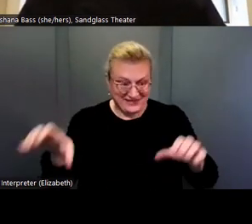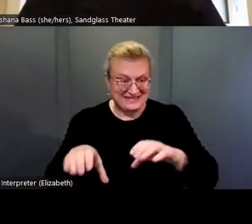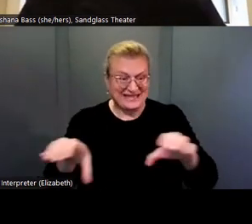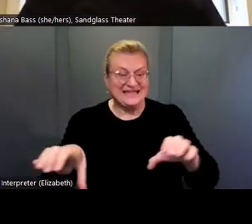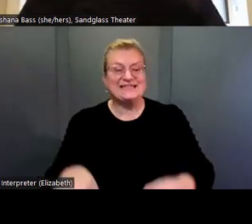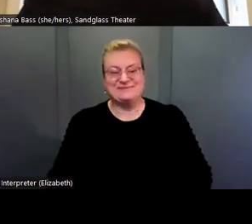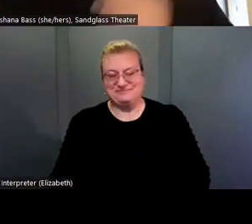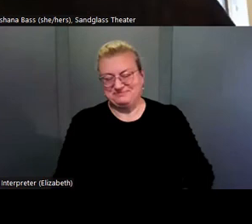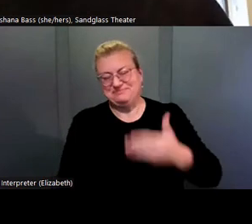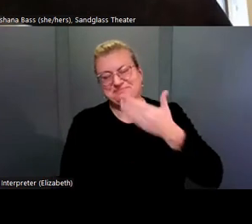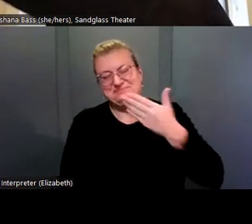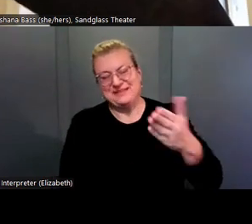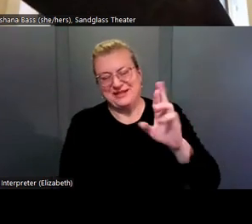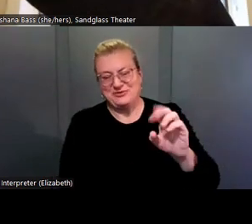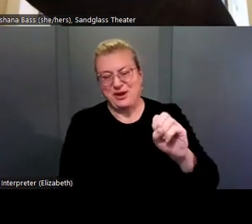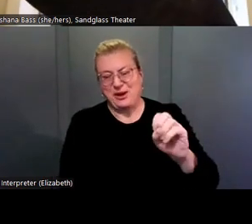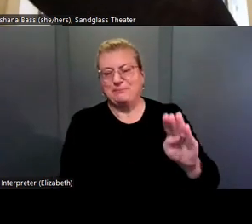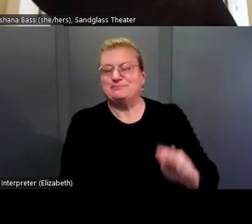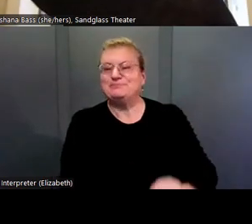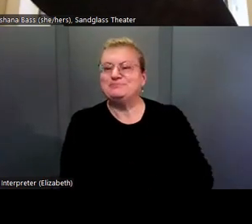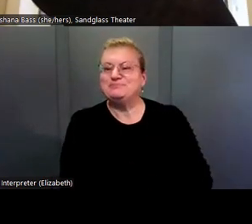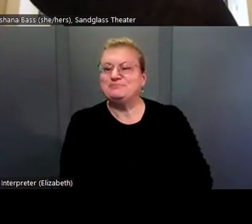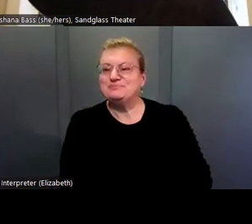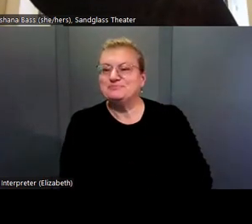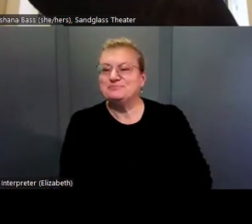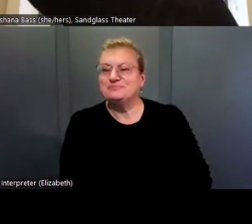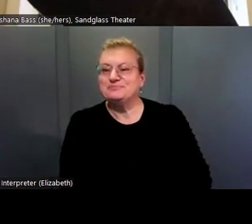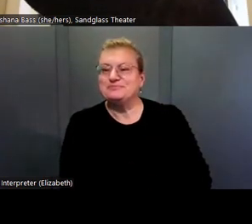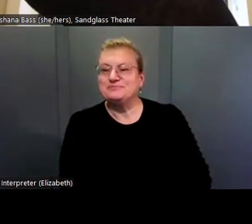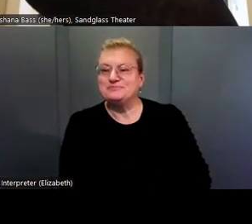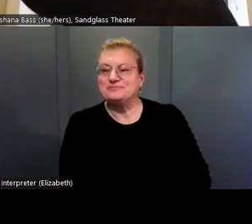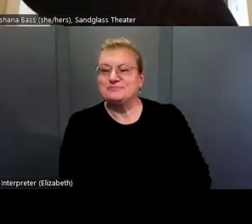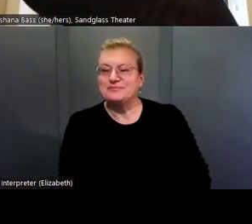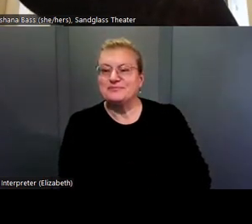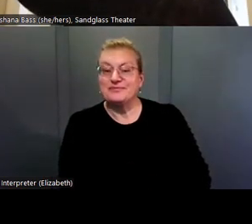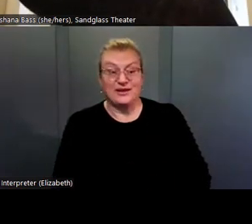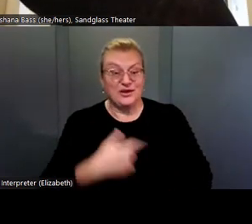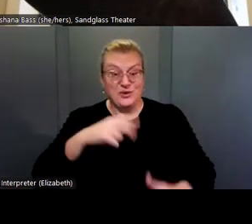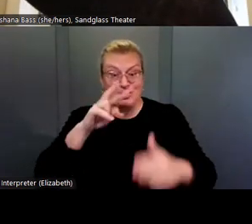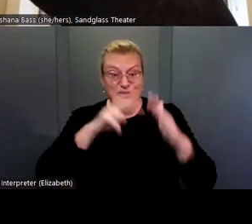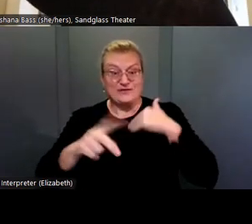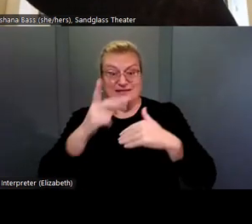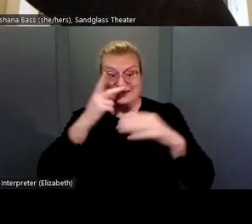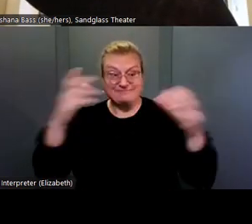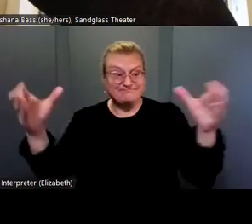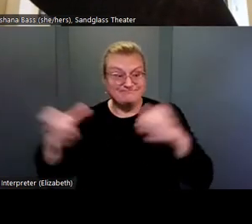Thank you, Rob. And we're looking forward to seeing everyone in person too and having those conversations.